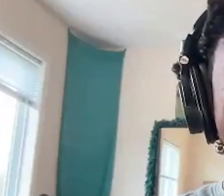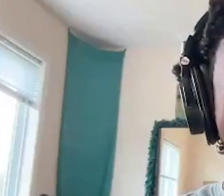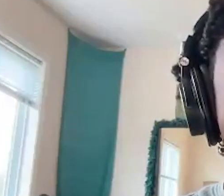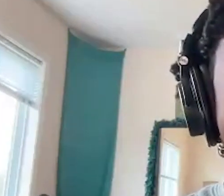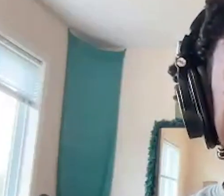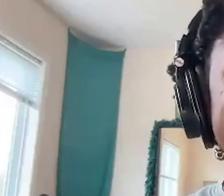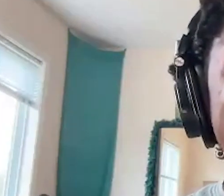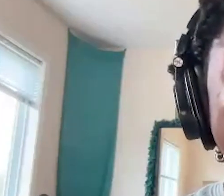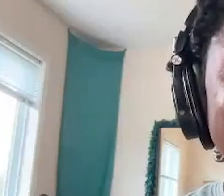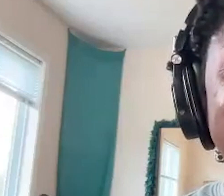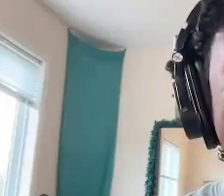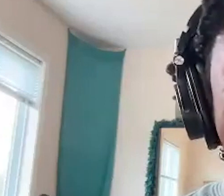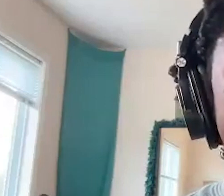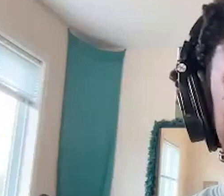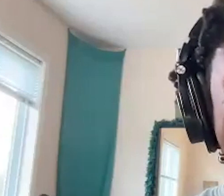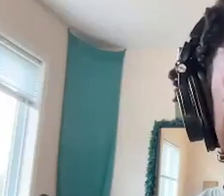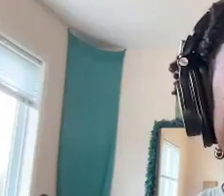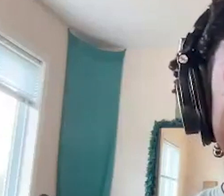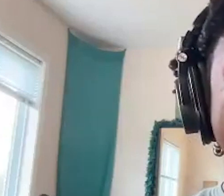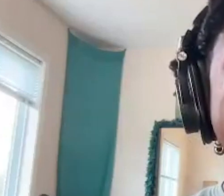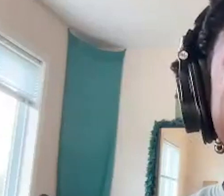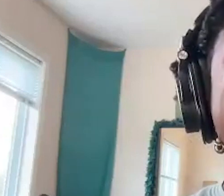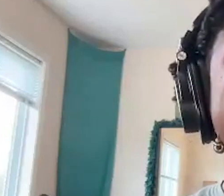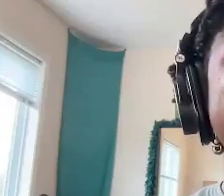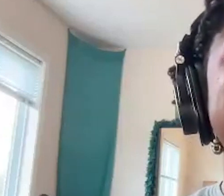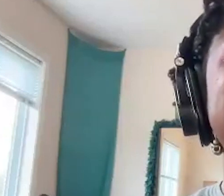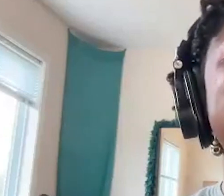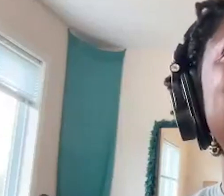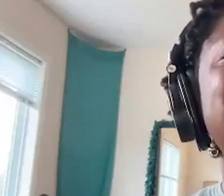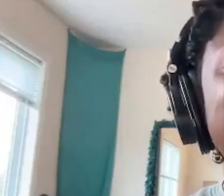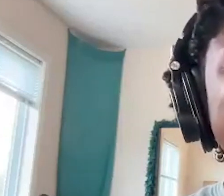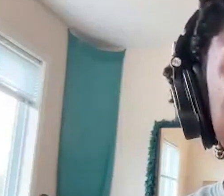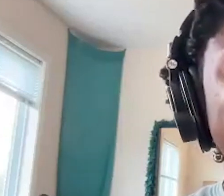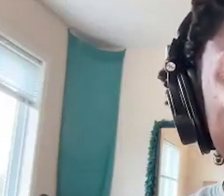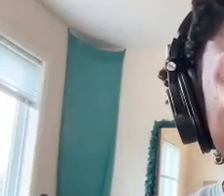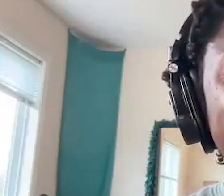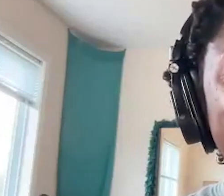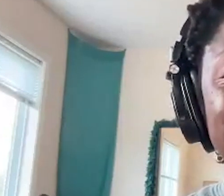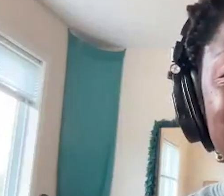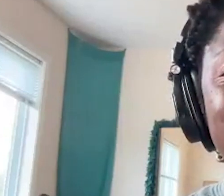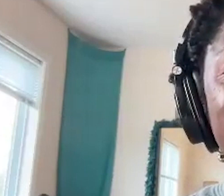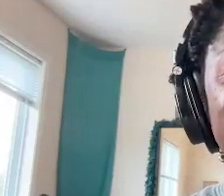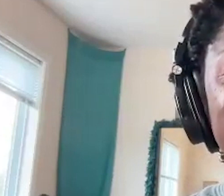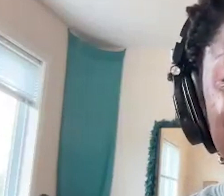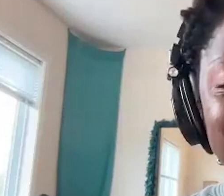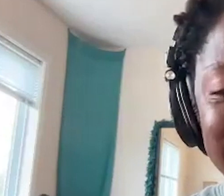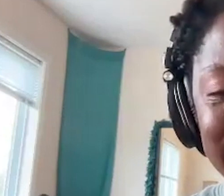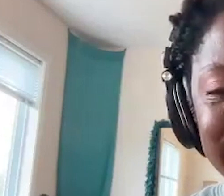you don't have a lot of people of colour in your life, like in real life, you might think that it's only one kind of situation